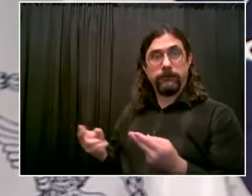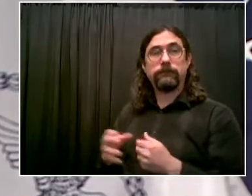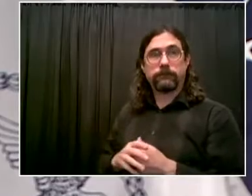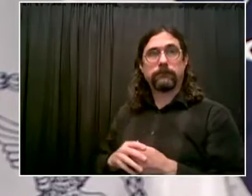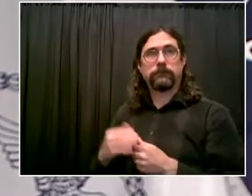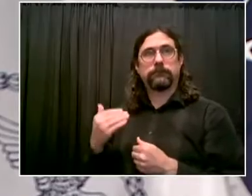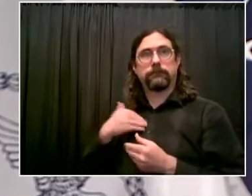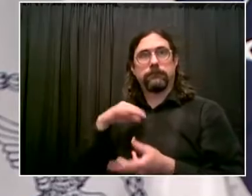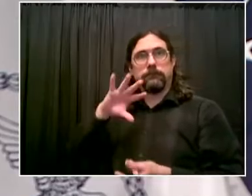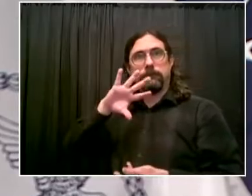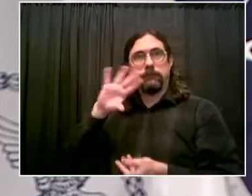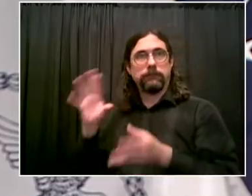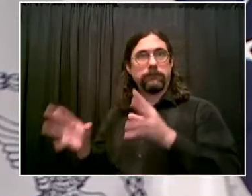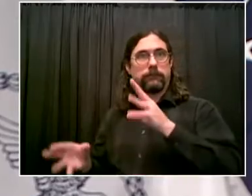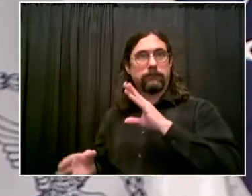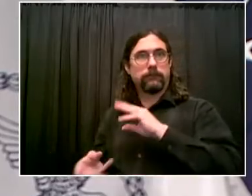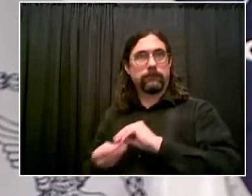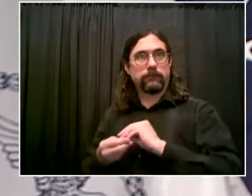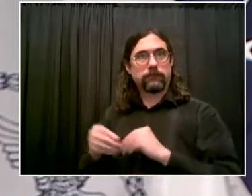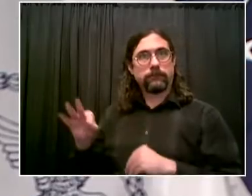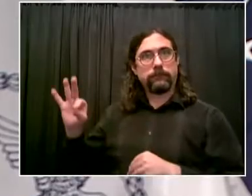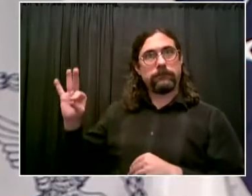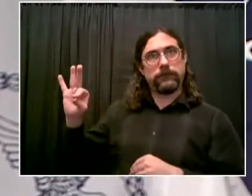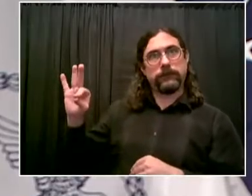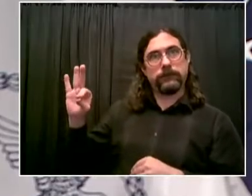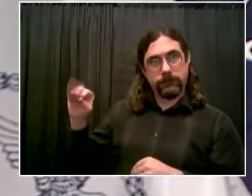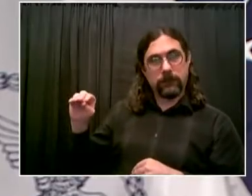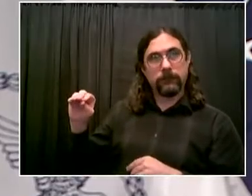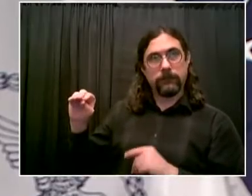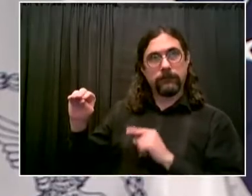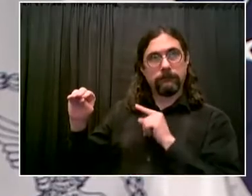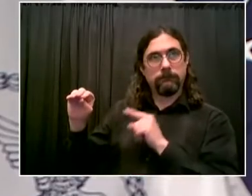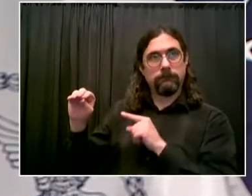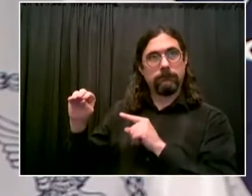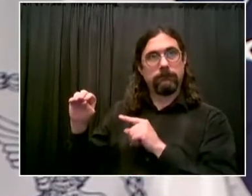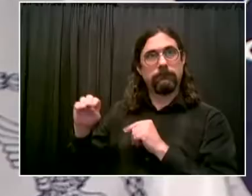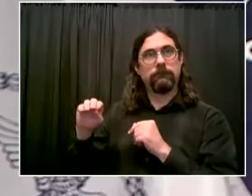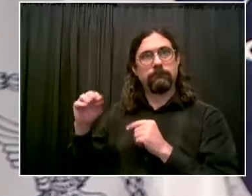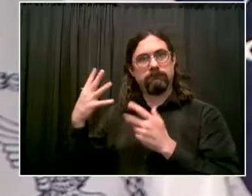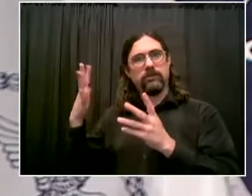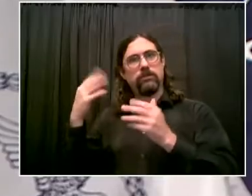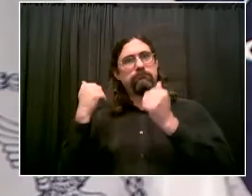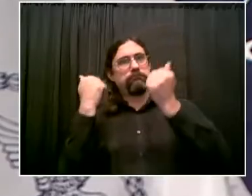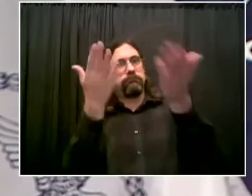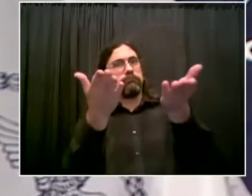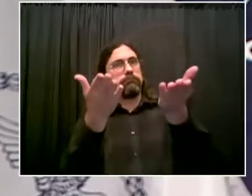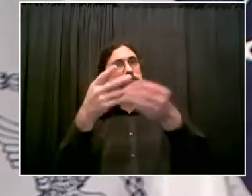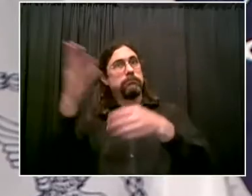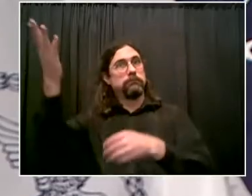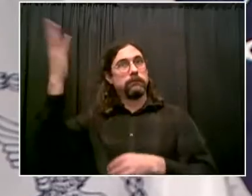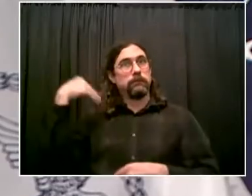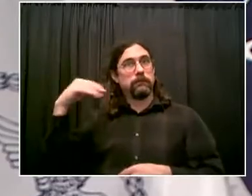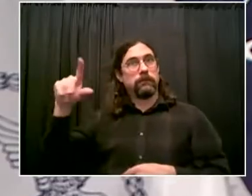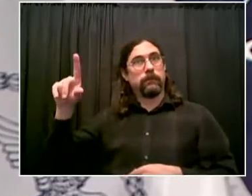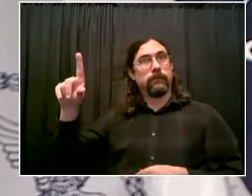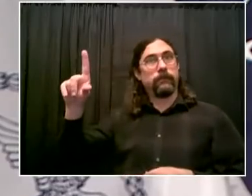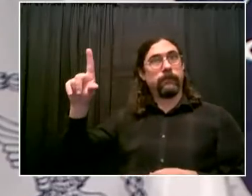CITY . Reporter: I